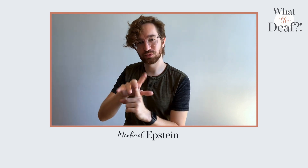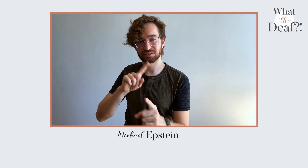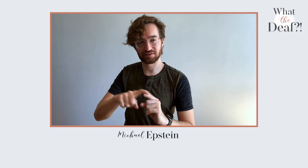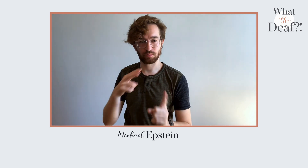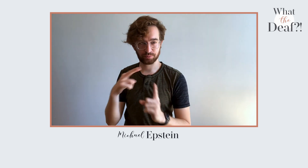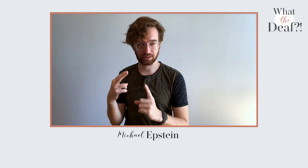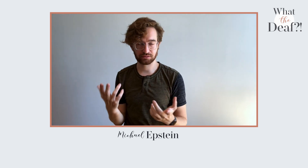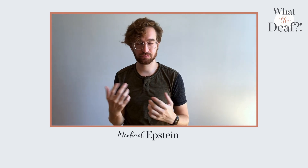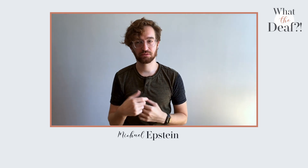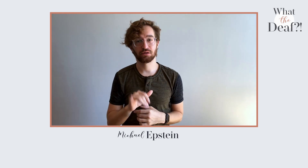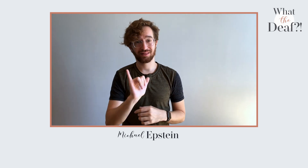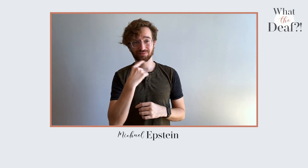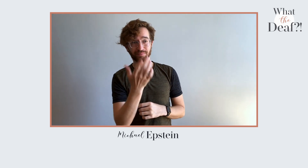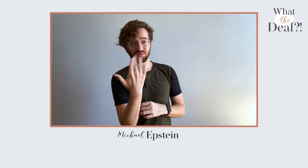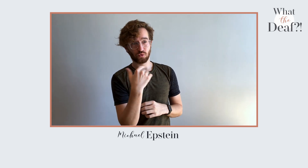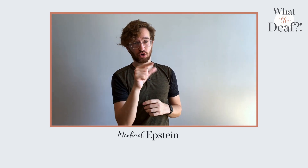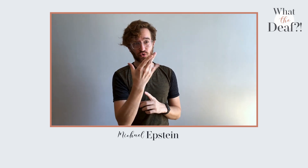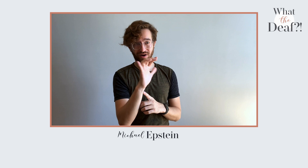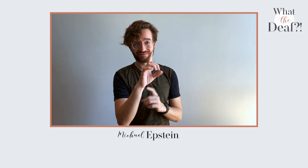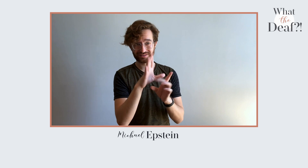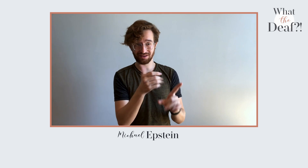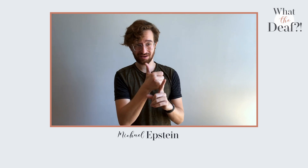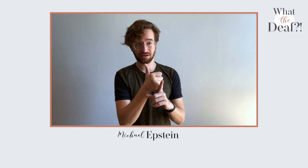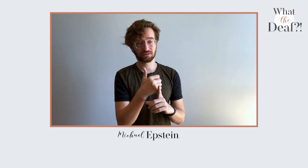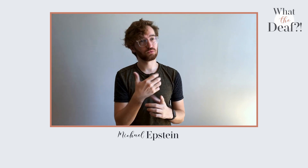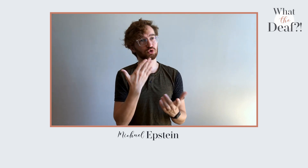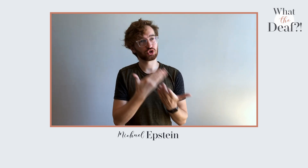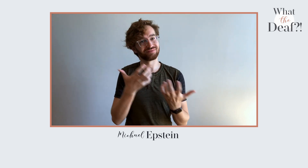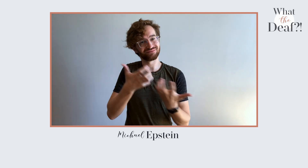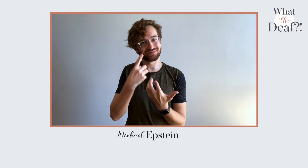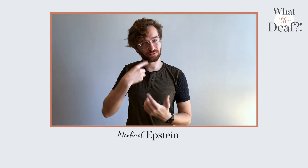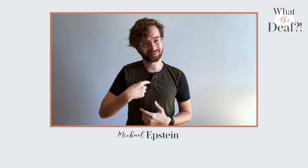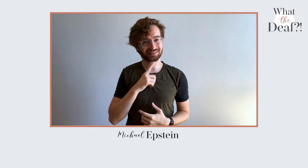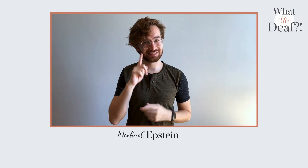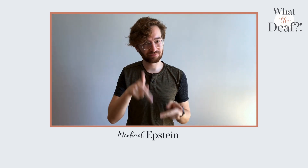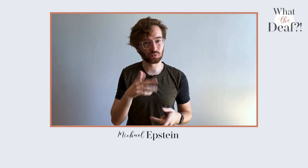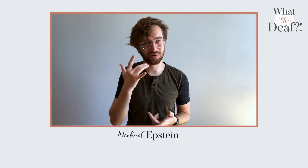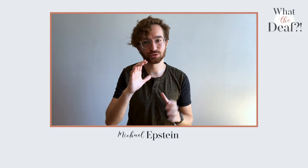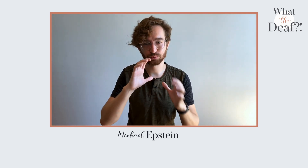to expose people to those different experiences. So back to being a graphic designer, it's a great fit for me